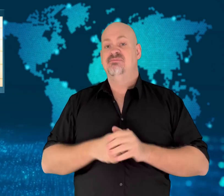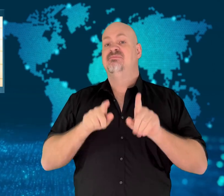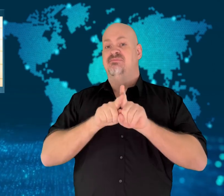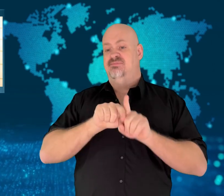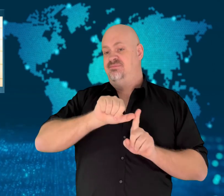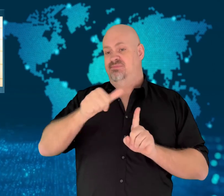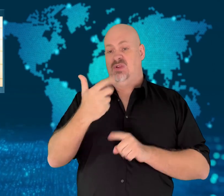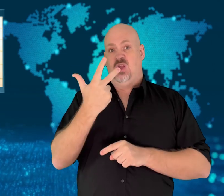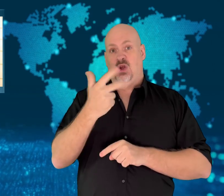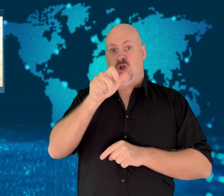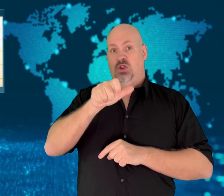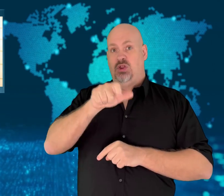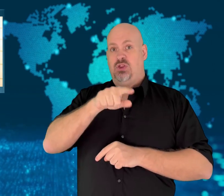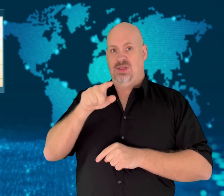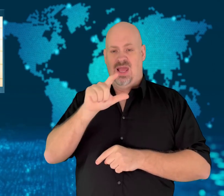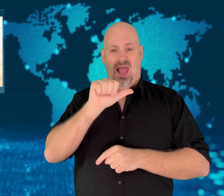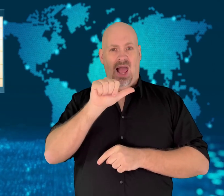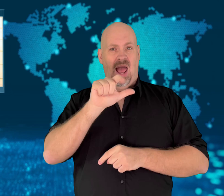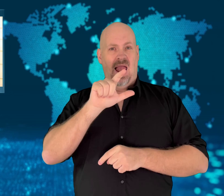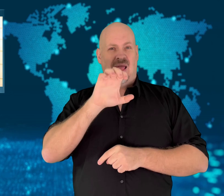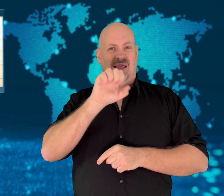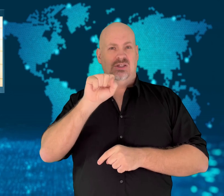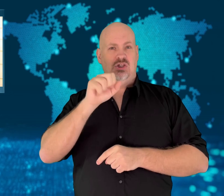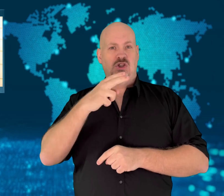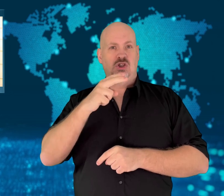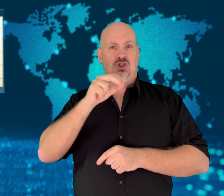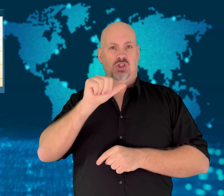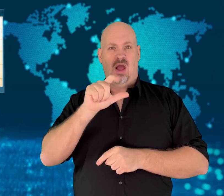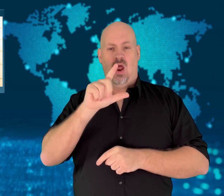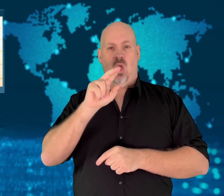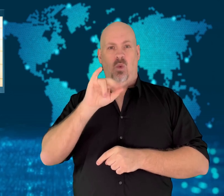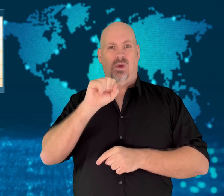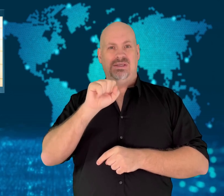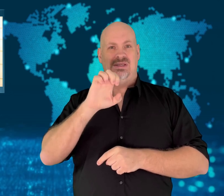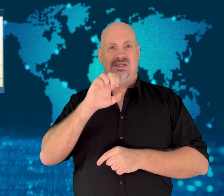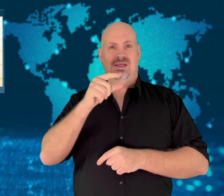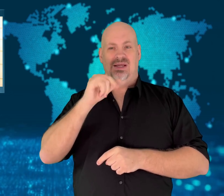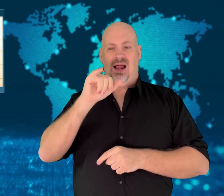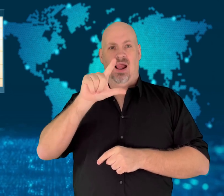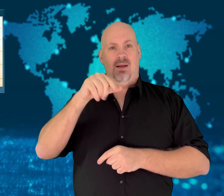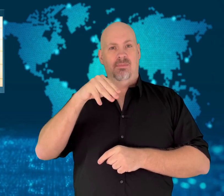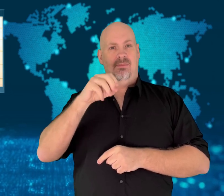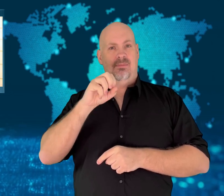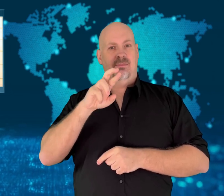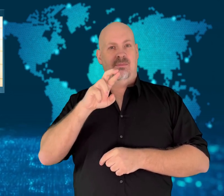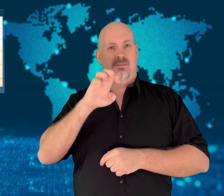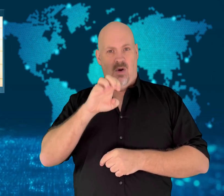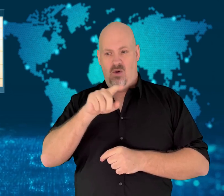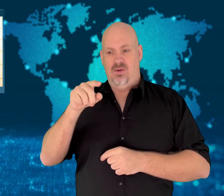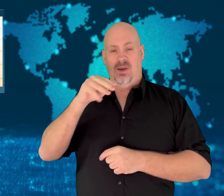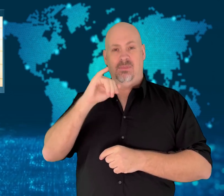Three more people - Aleesha Louise Gilmore, Mitchell Colin Forth,